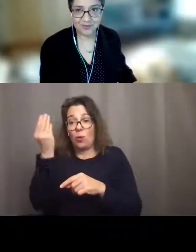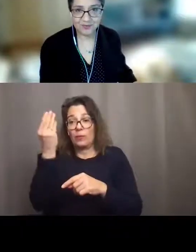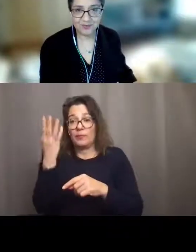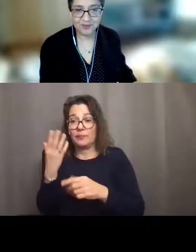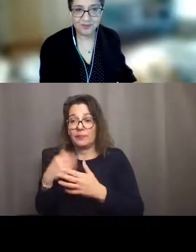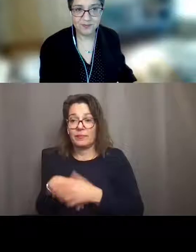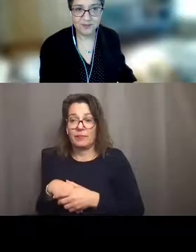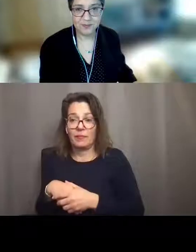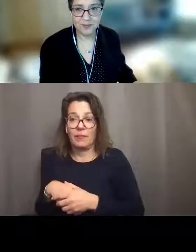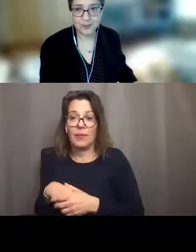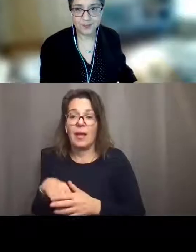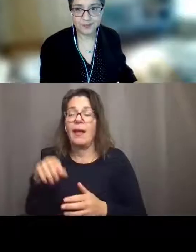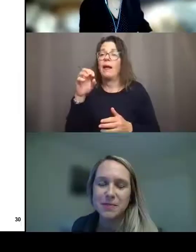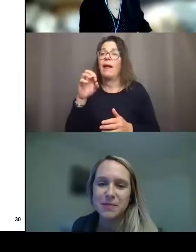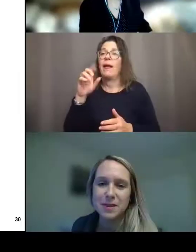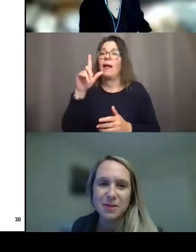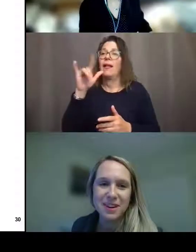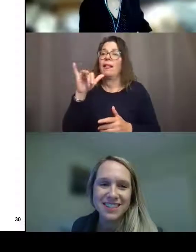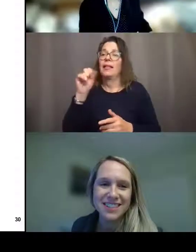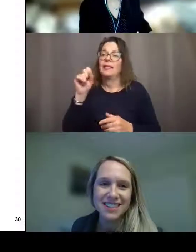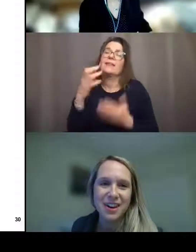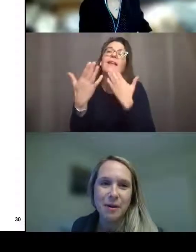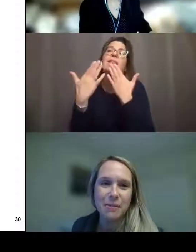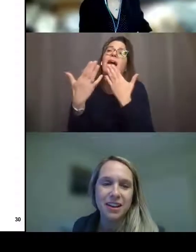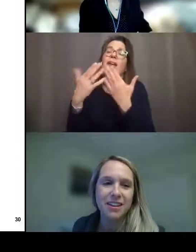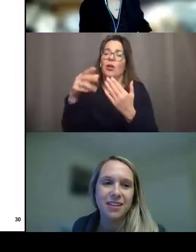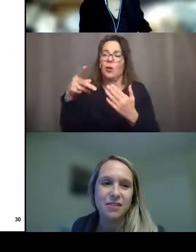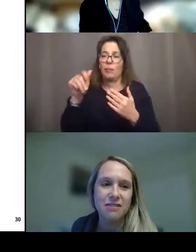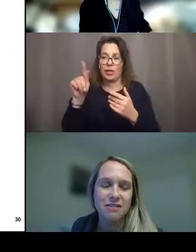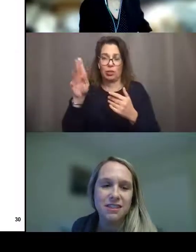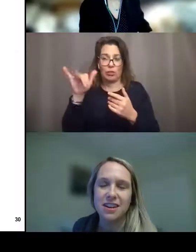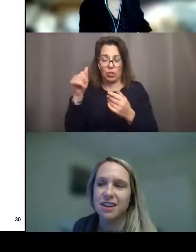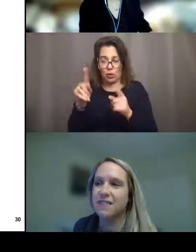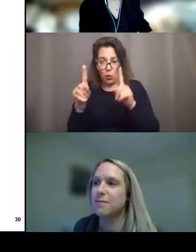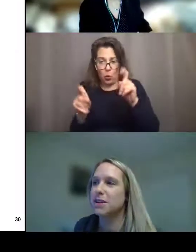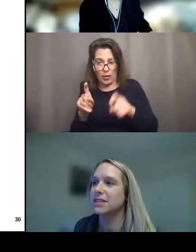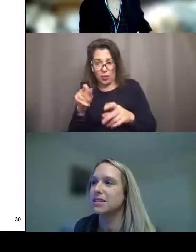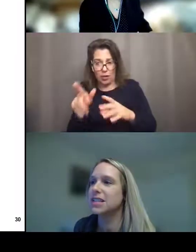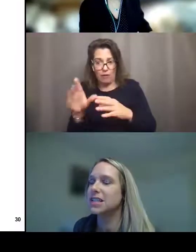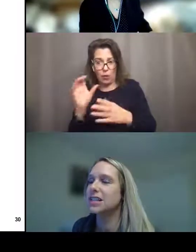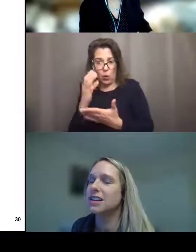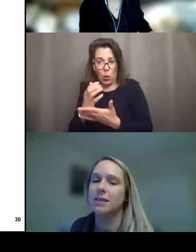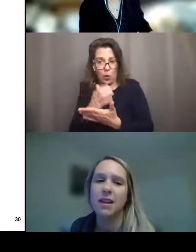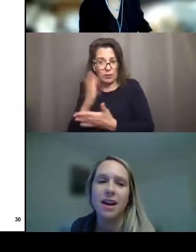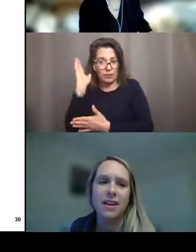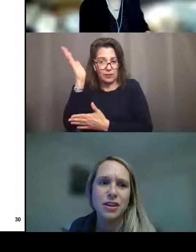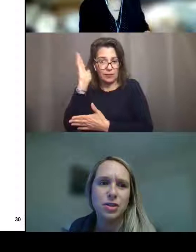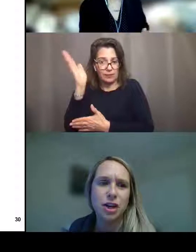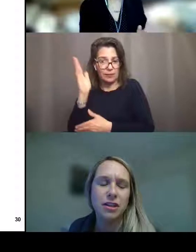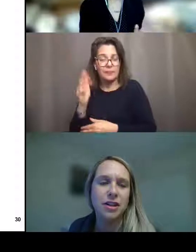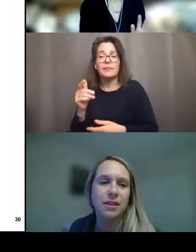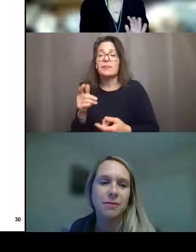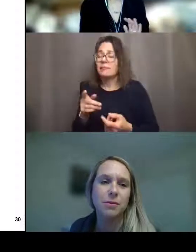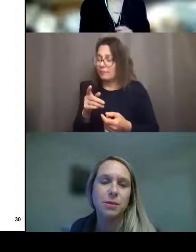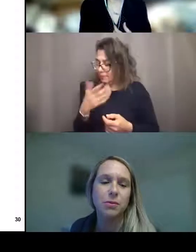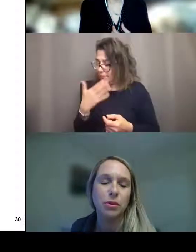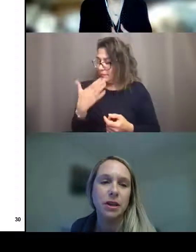Elyse Sullivan: We're going to take some questions that have come in over the course of the presentation. I think you've shared some really,